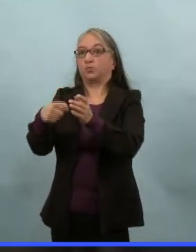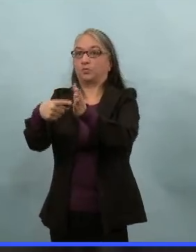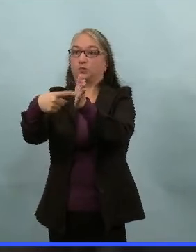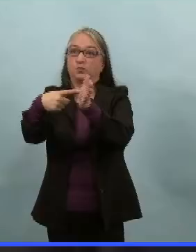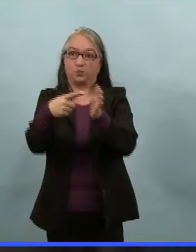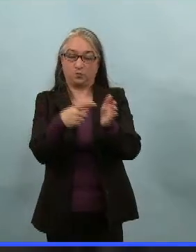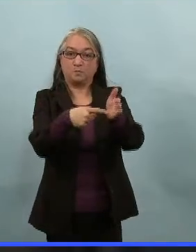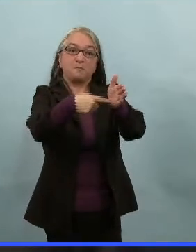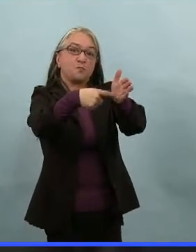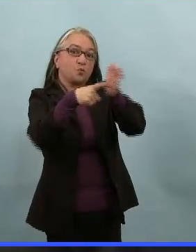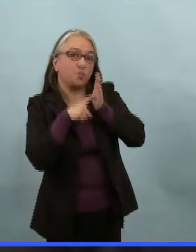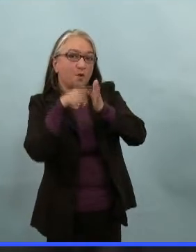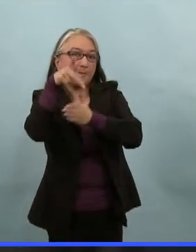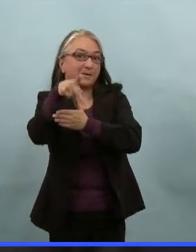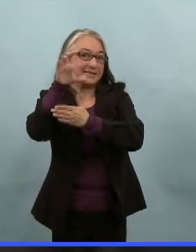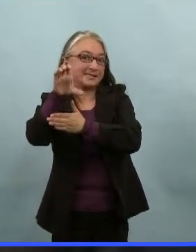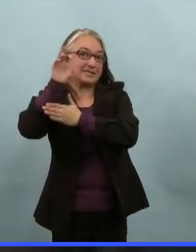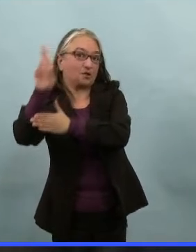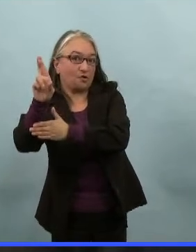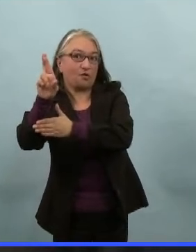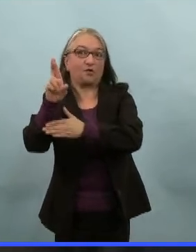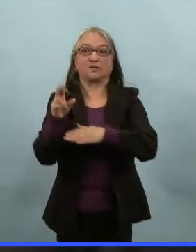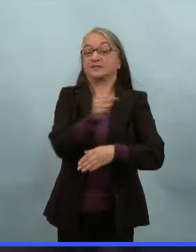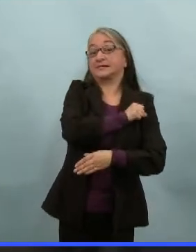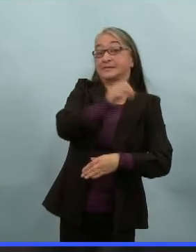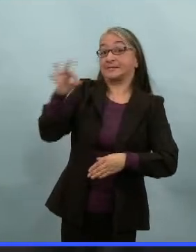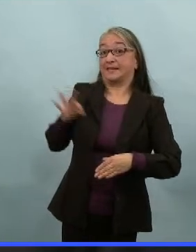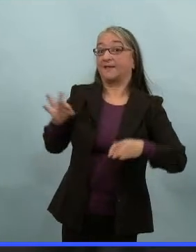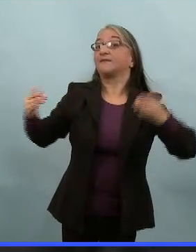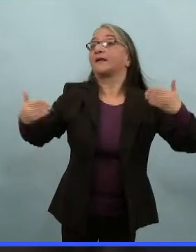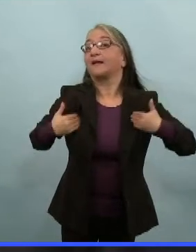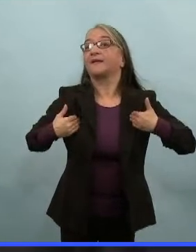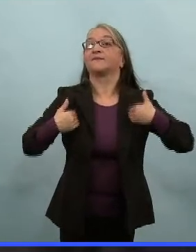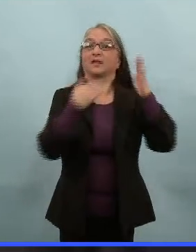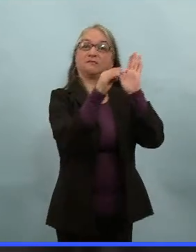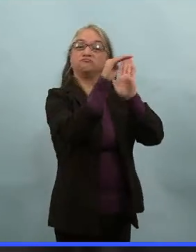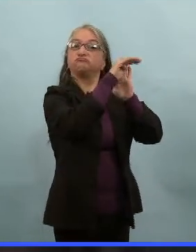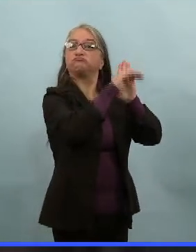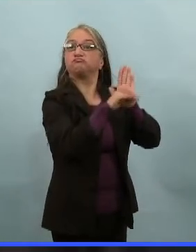there there's a number of variables related to that and that is available online those questions